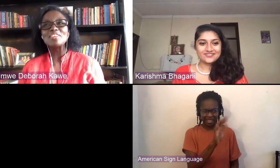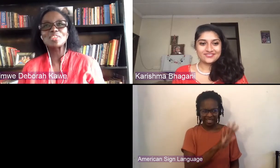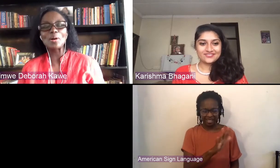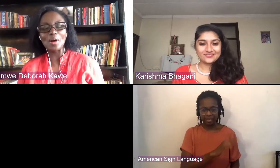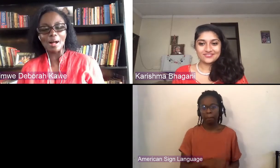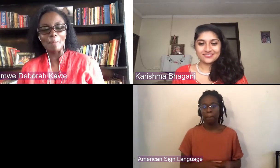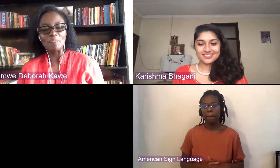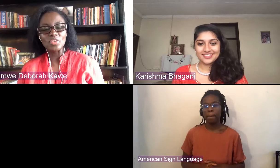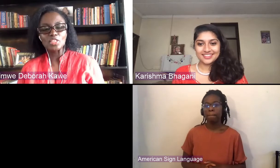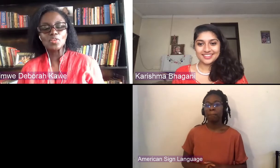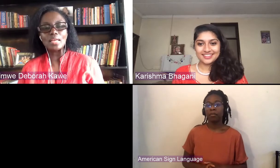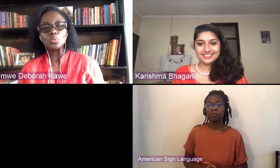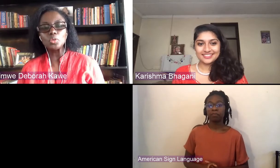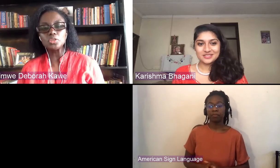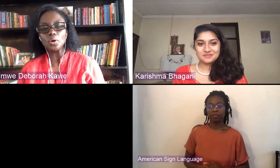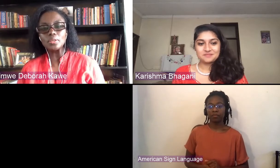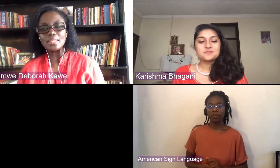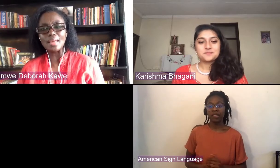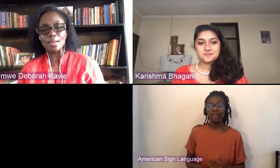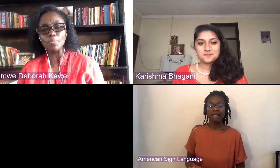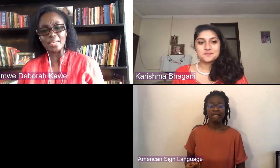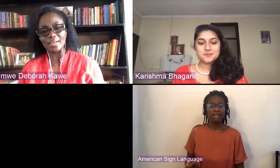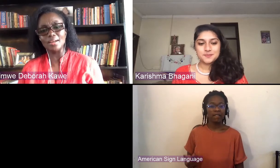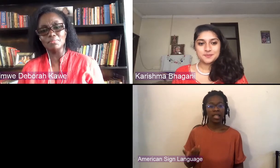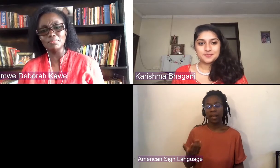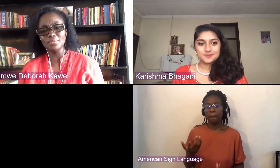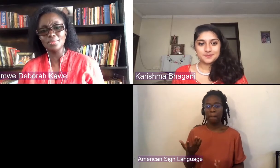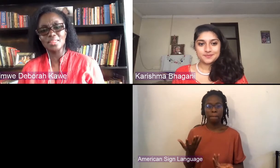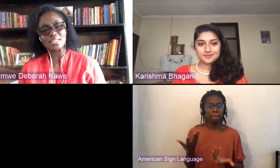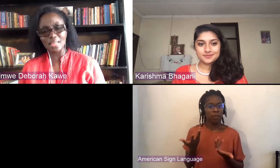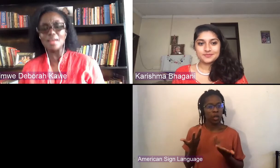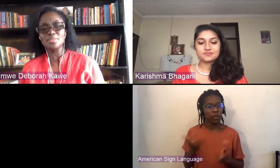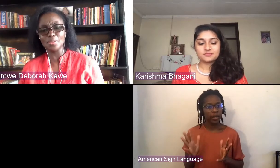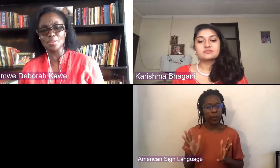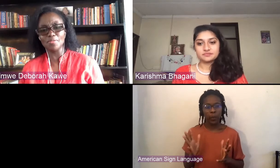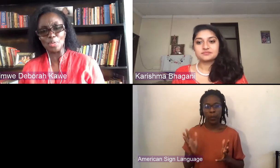So that we don't then become these kinds of people